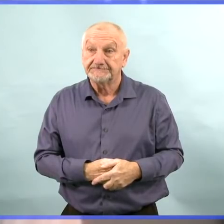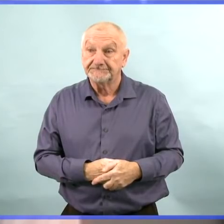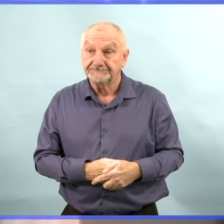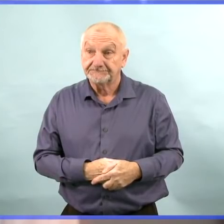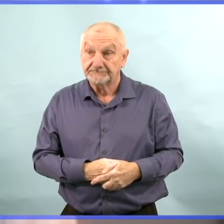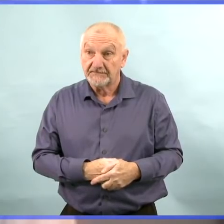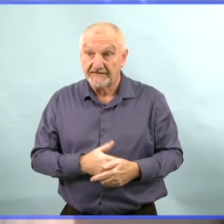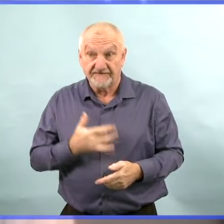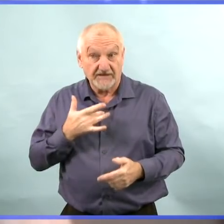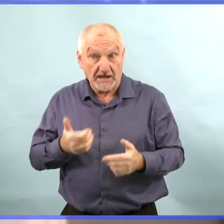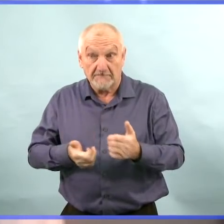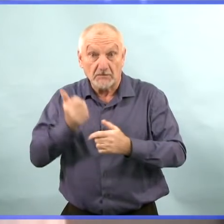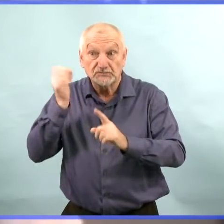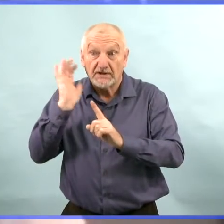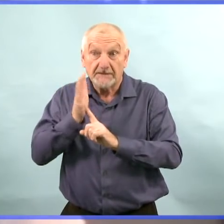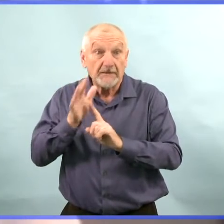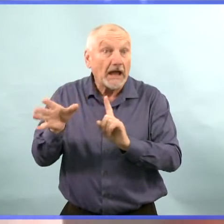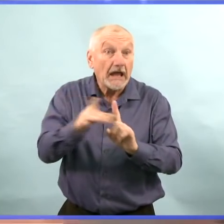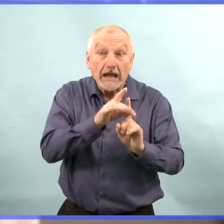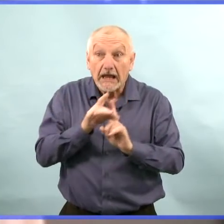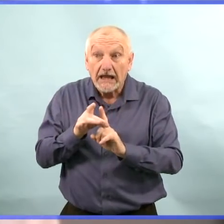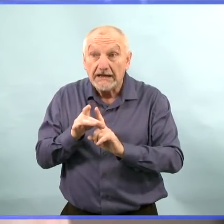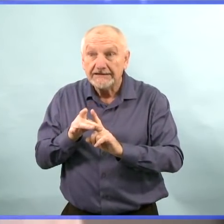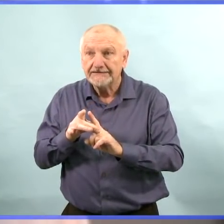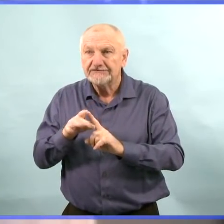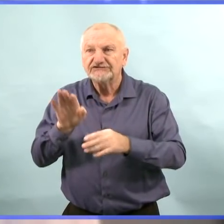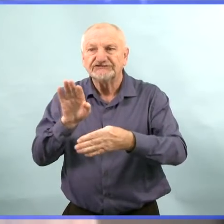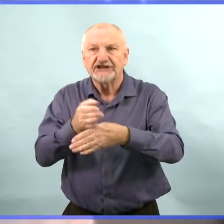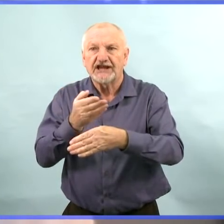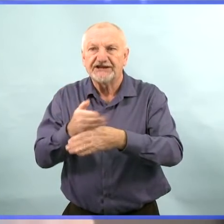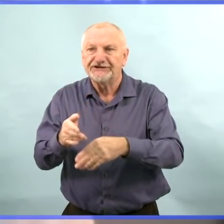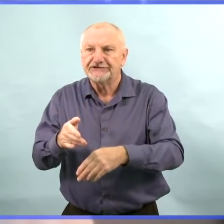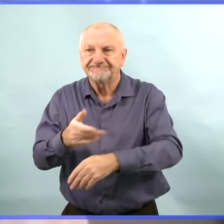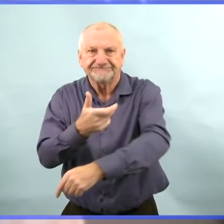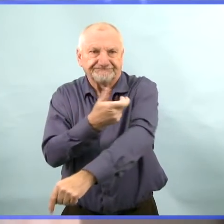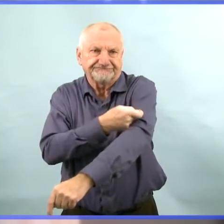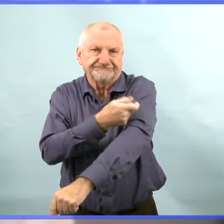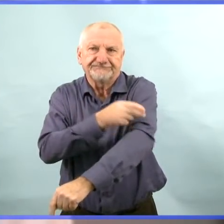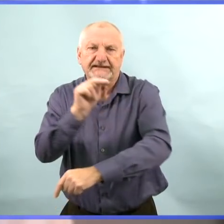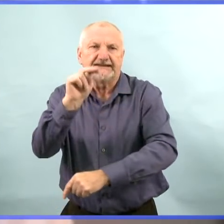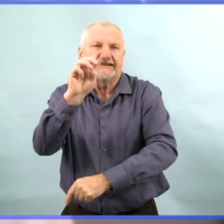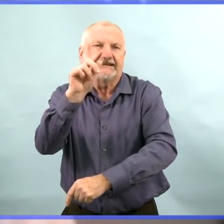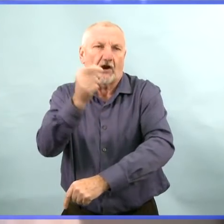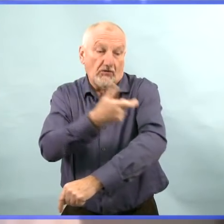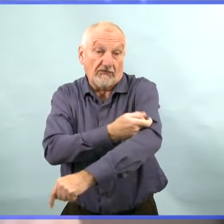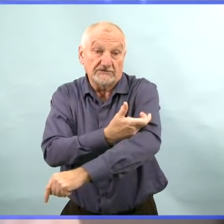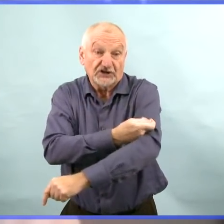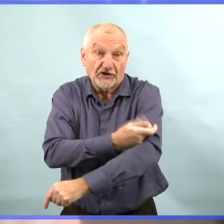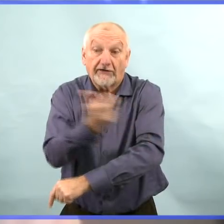now in manitoba the 20 to 29 year old cohort accounted for the highest proportion of cases